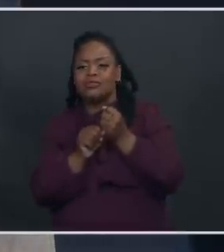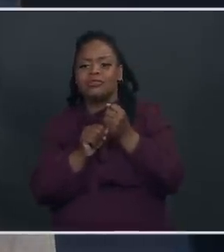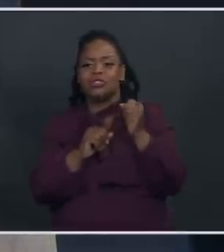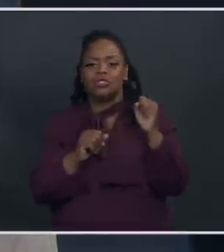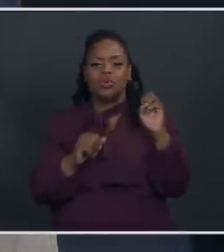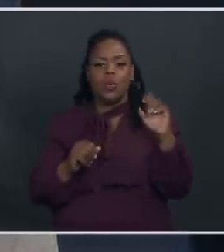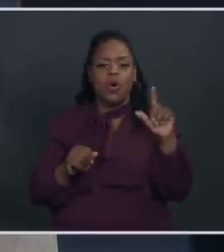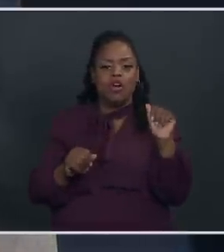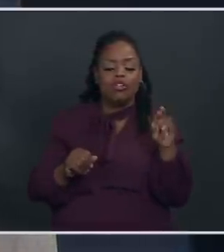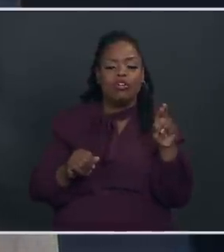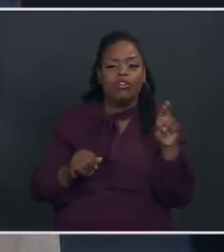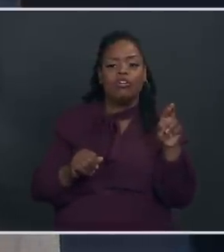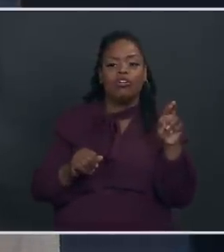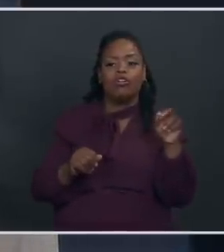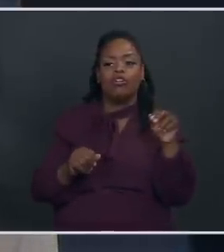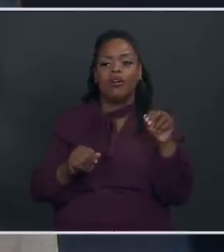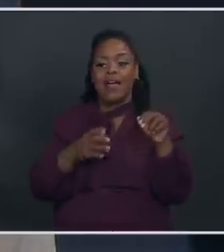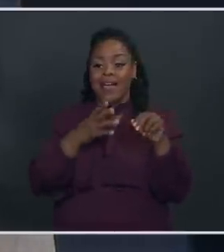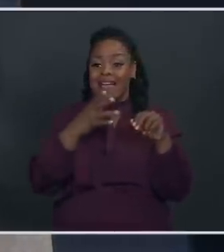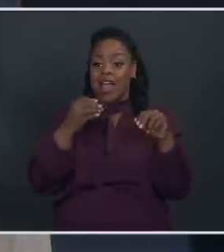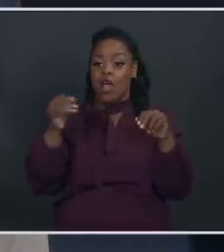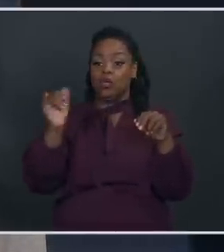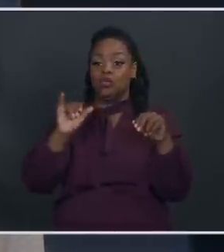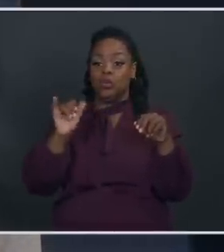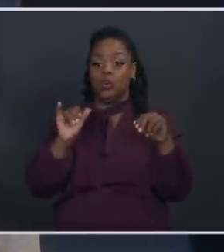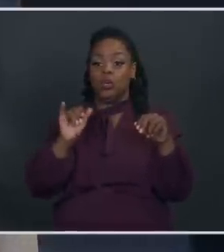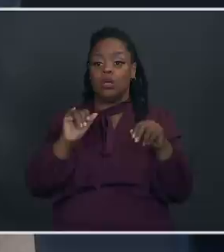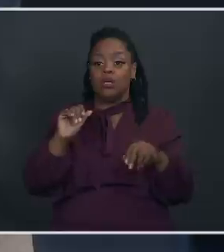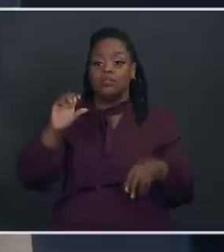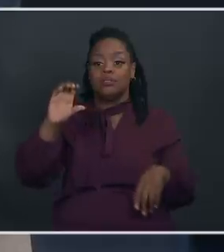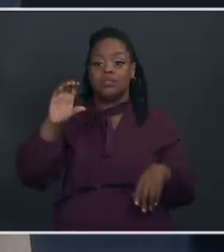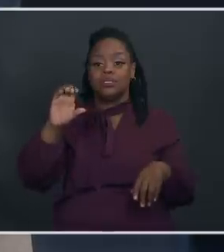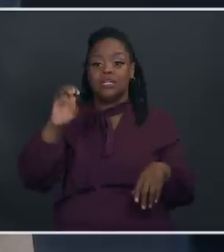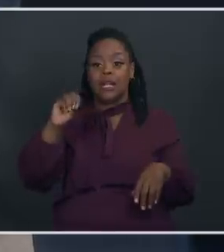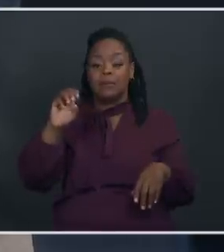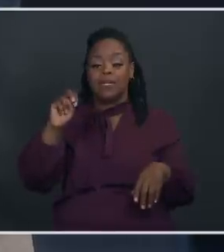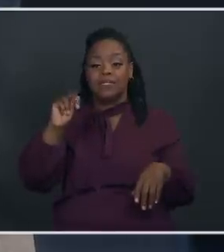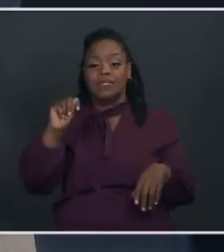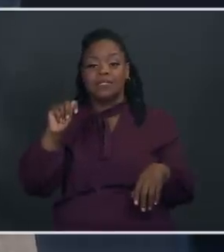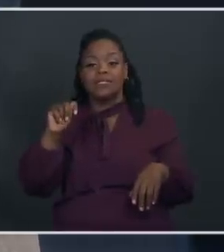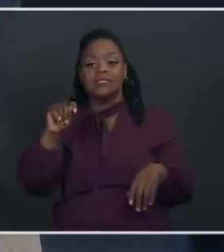like cement and steel. That's work that we should be doing here.